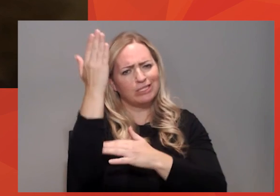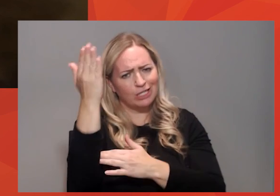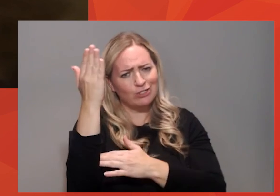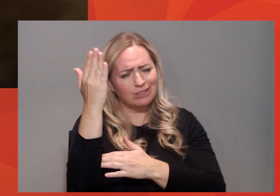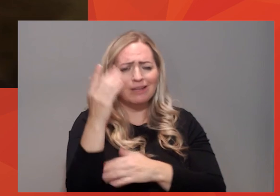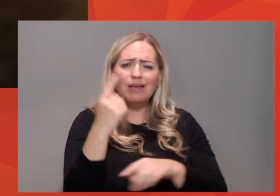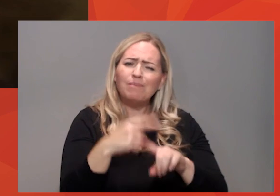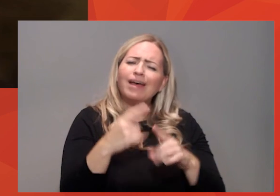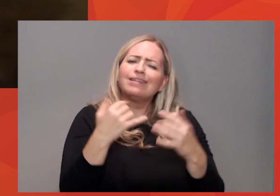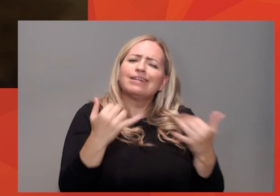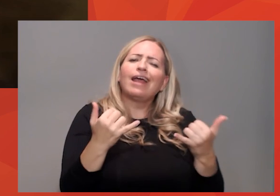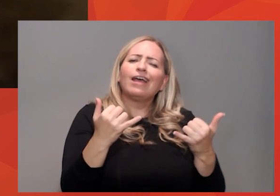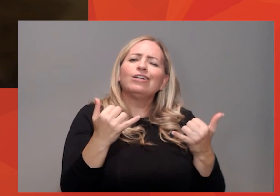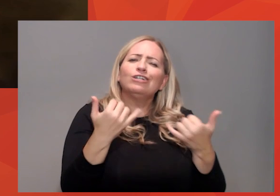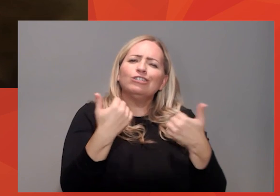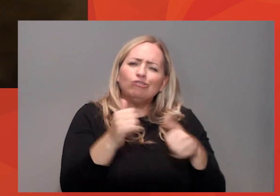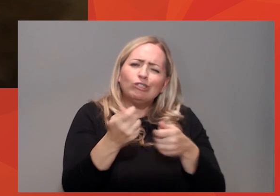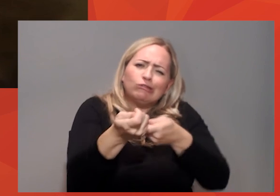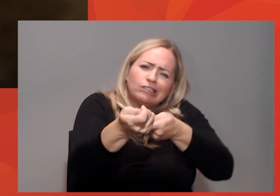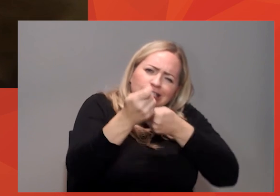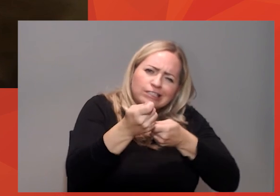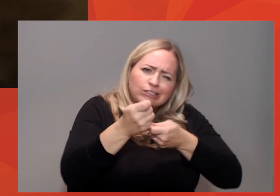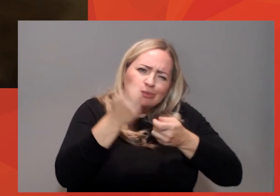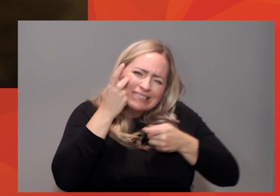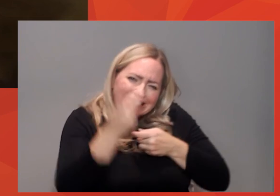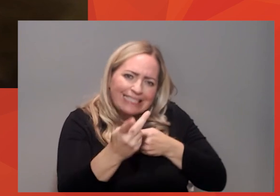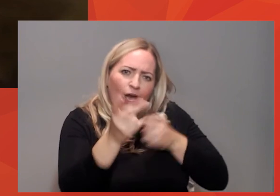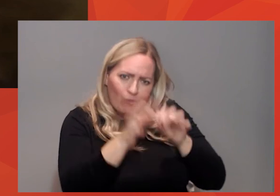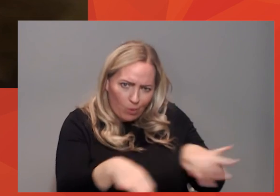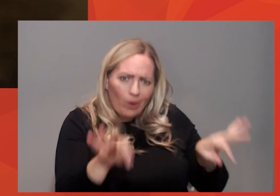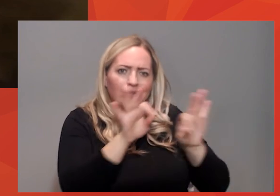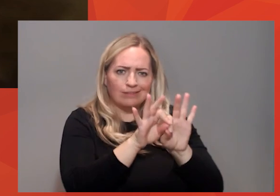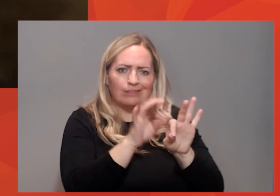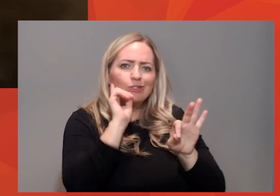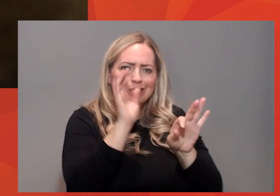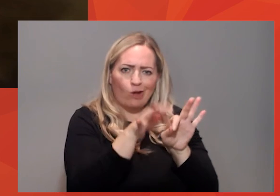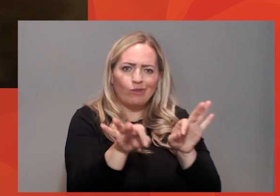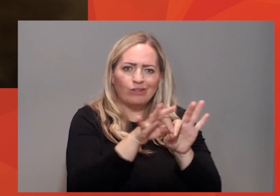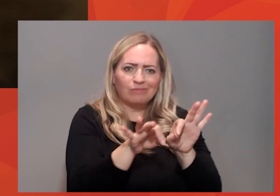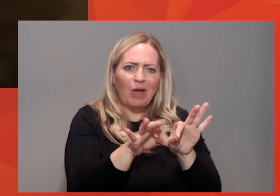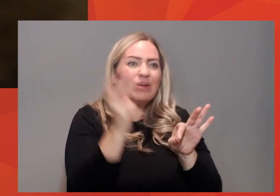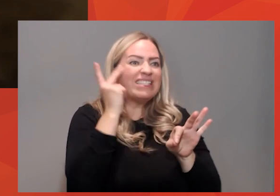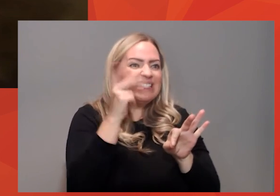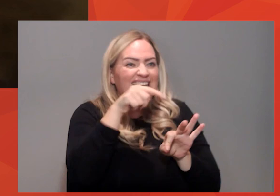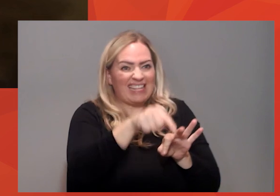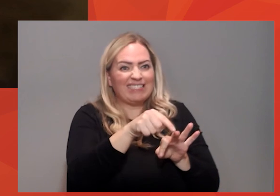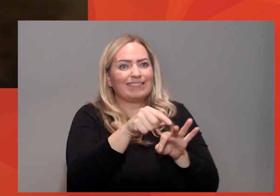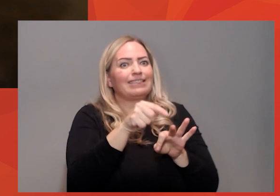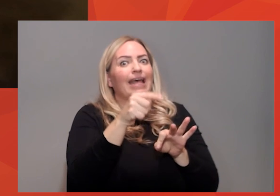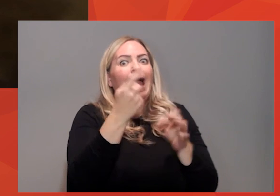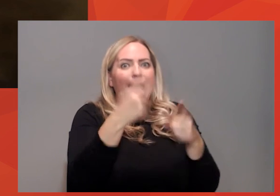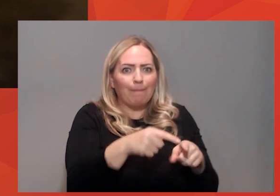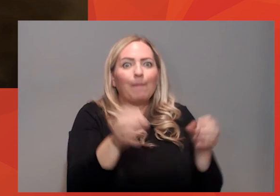My point was just to draw attention to this one, because I would love to see this feature in more and more games,